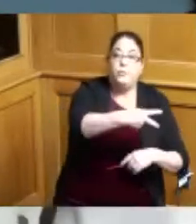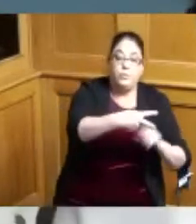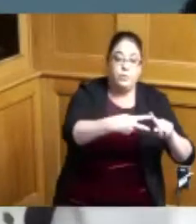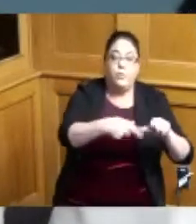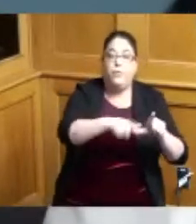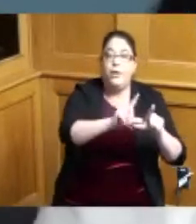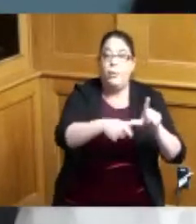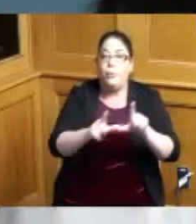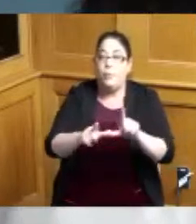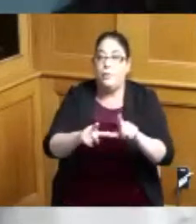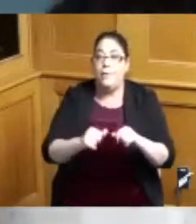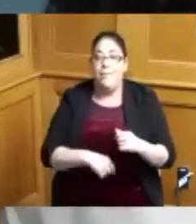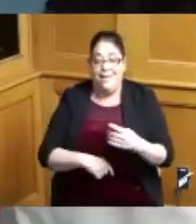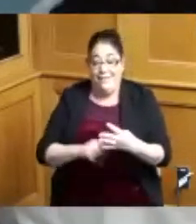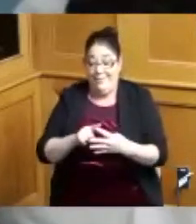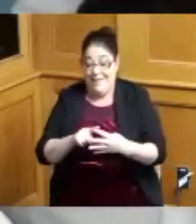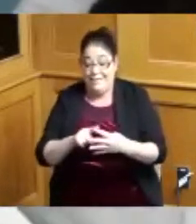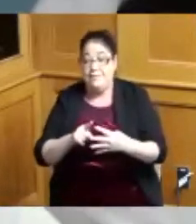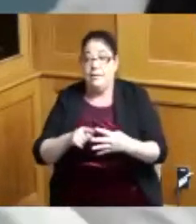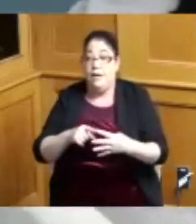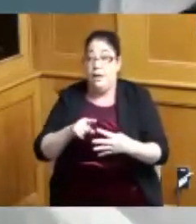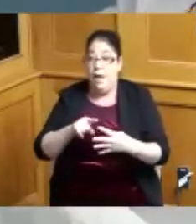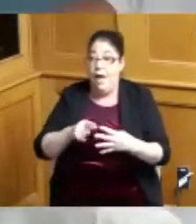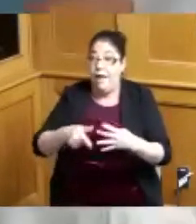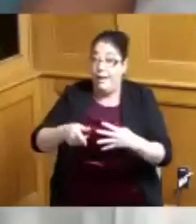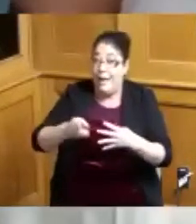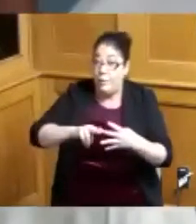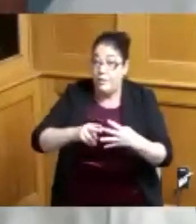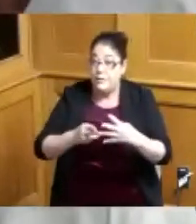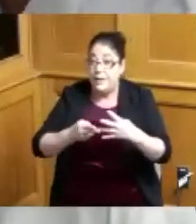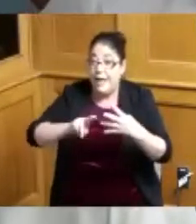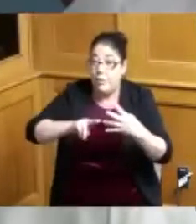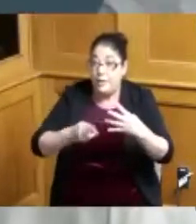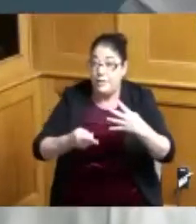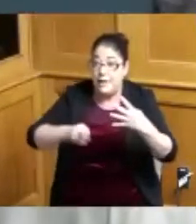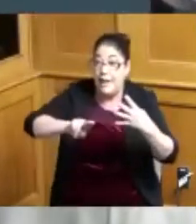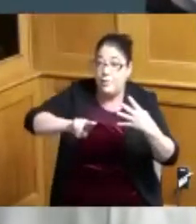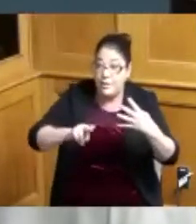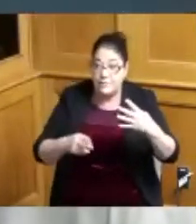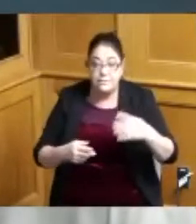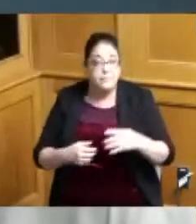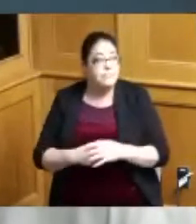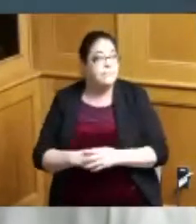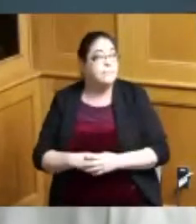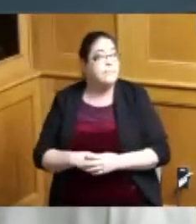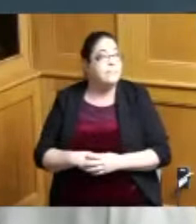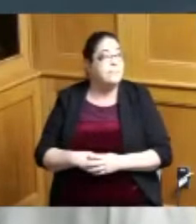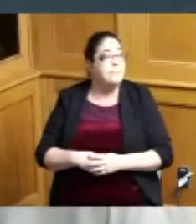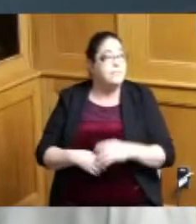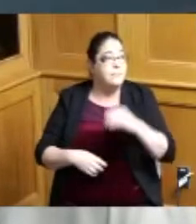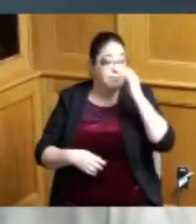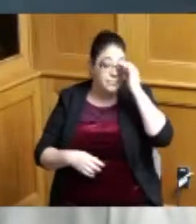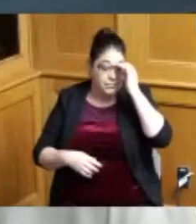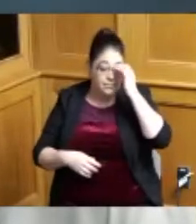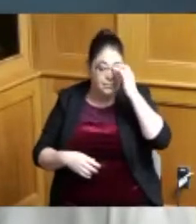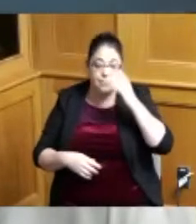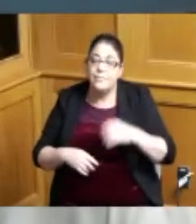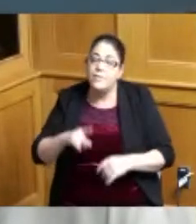about a possible increase so my other question is when we were doing the the presentation